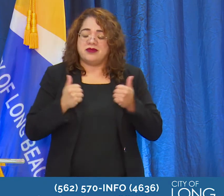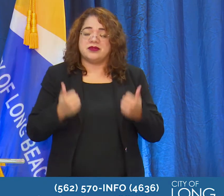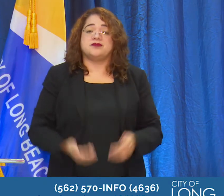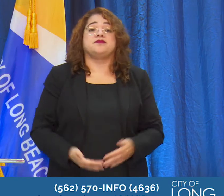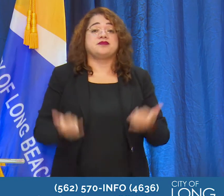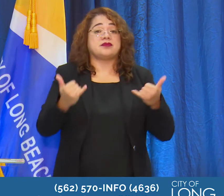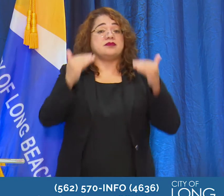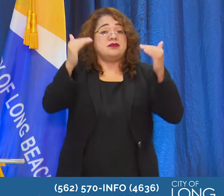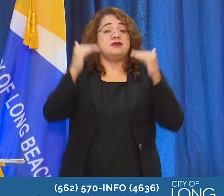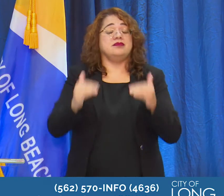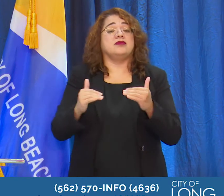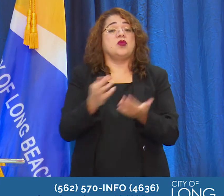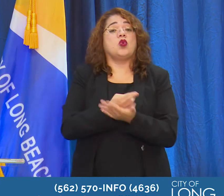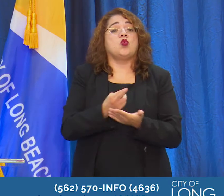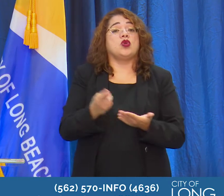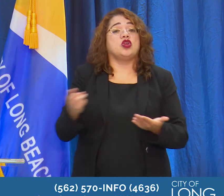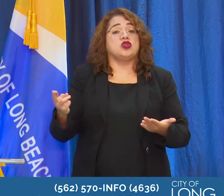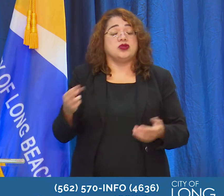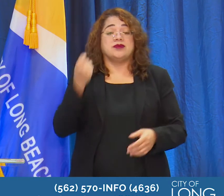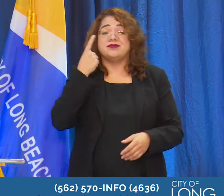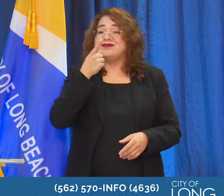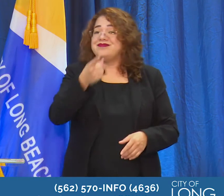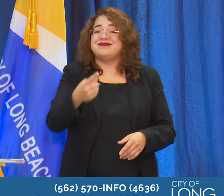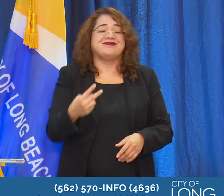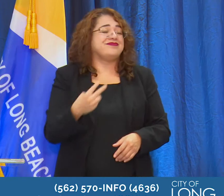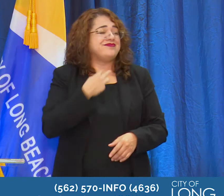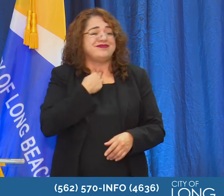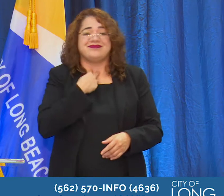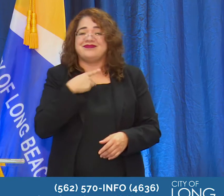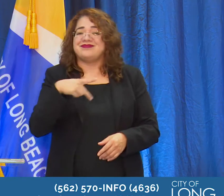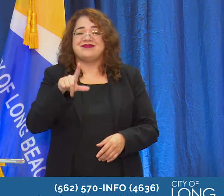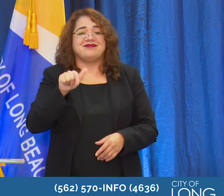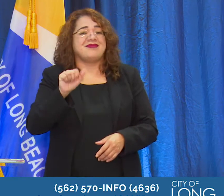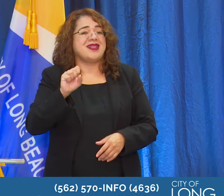If you aren't eligible to donate plasma but are still looking for ways to help,